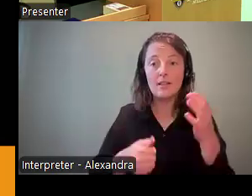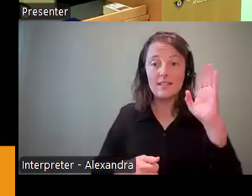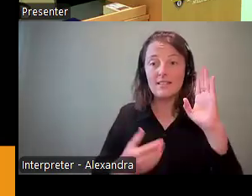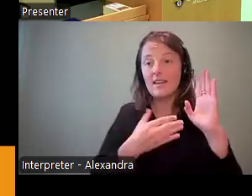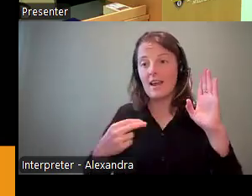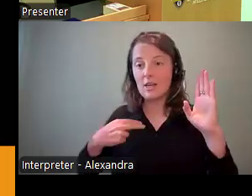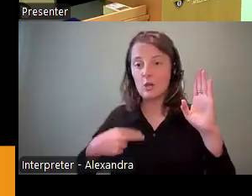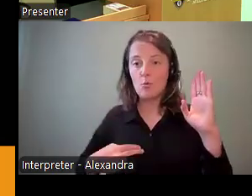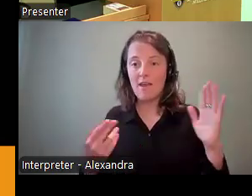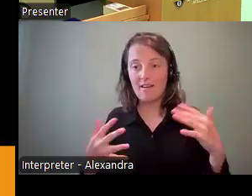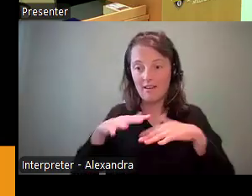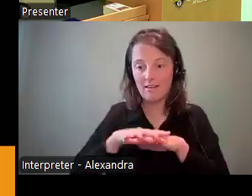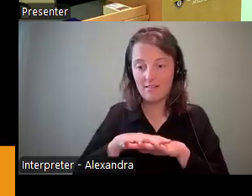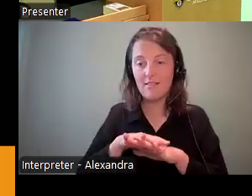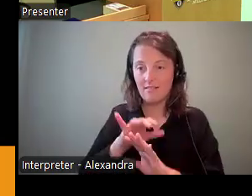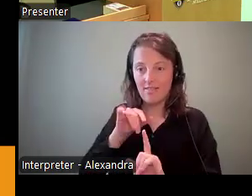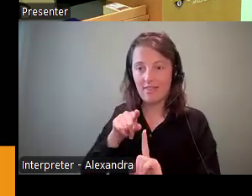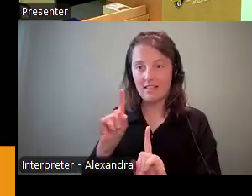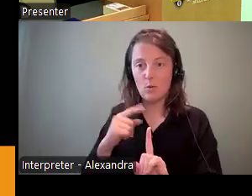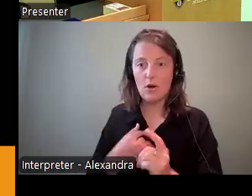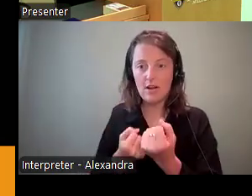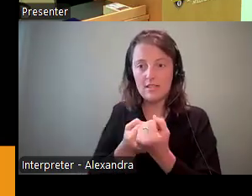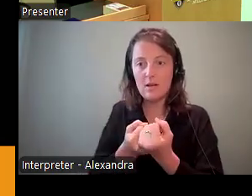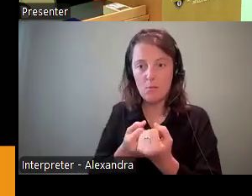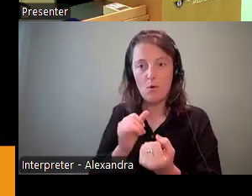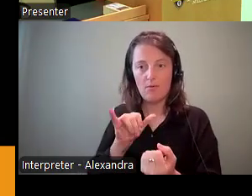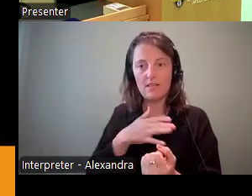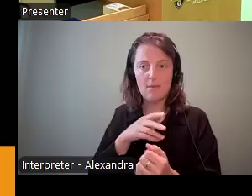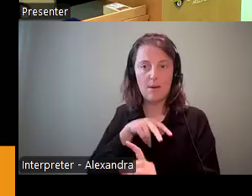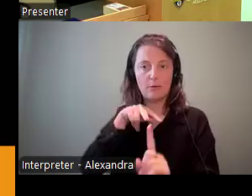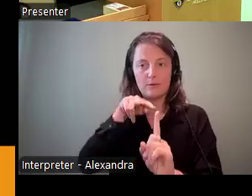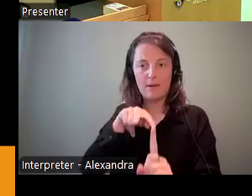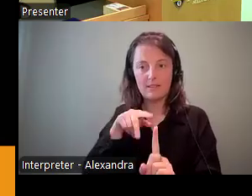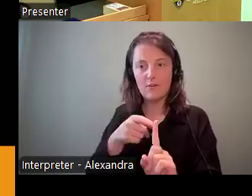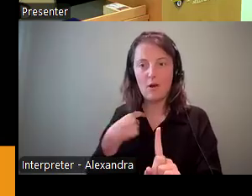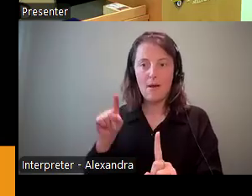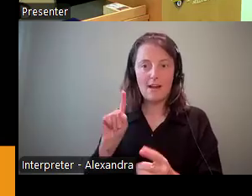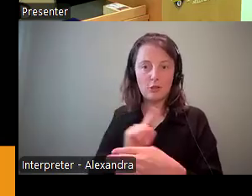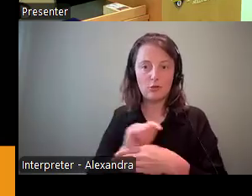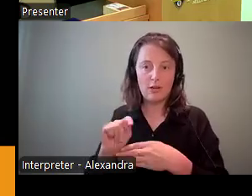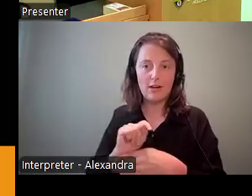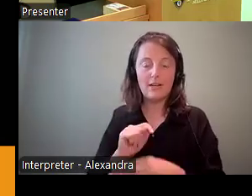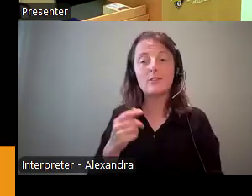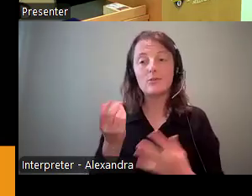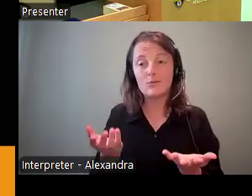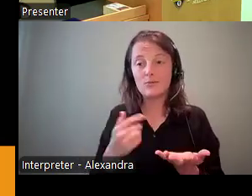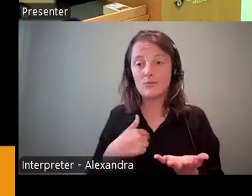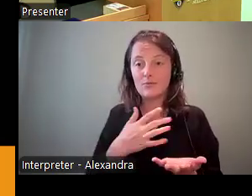That's the uh perspective that I from which I was I was trained. So I appreciate your your